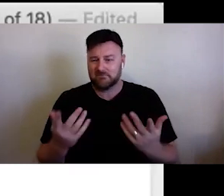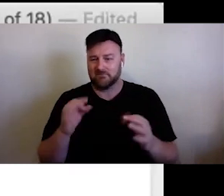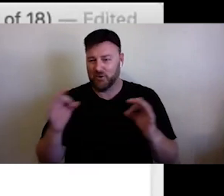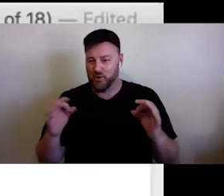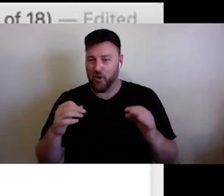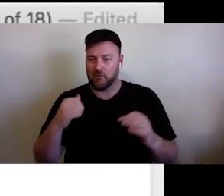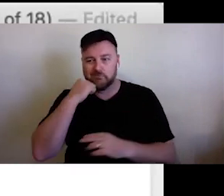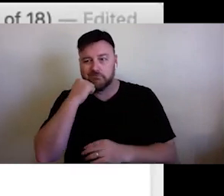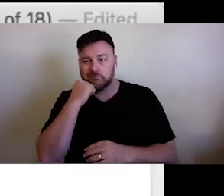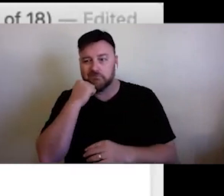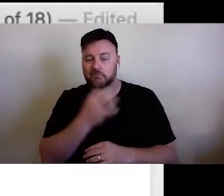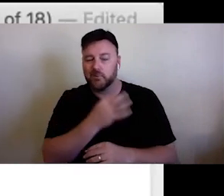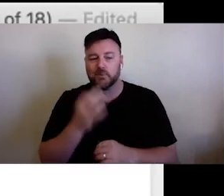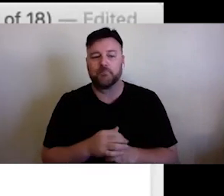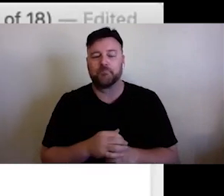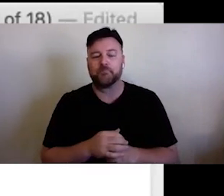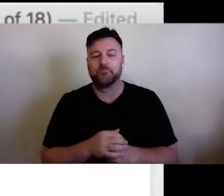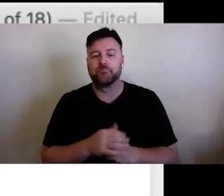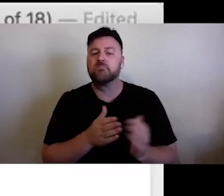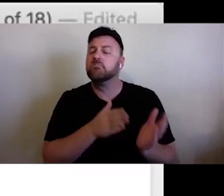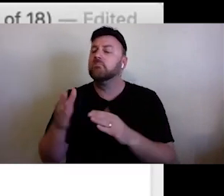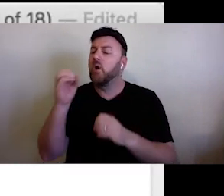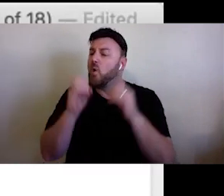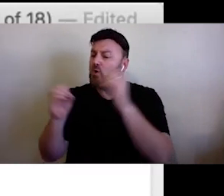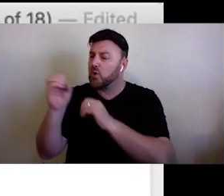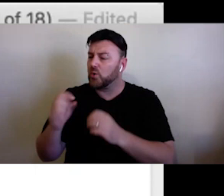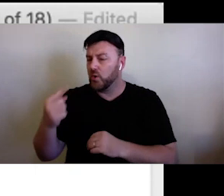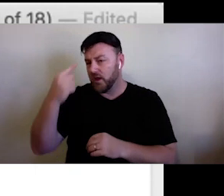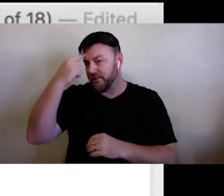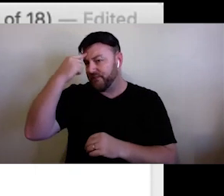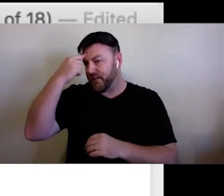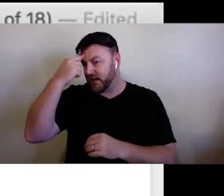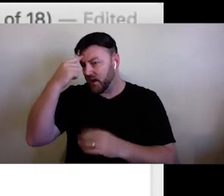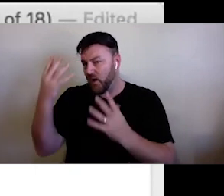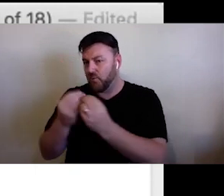since the pandemic began and they've also identified that as boredom and